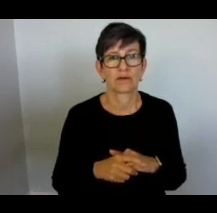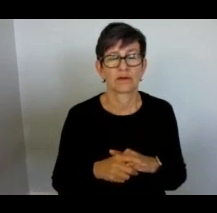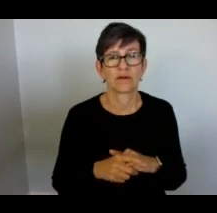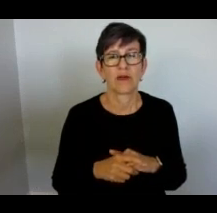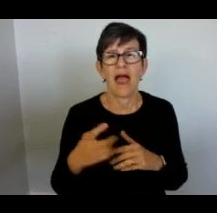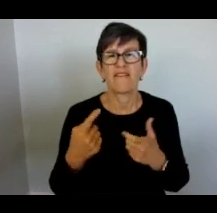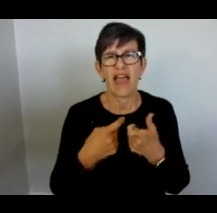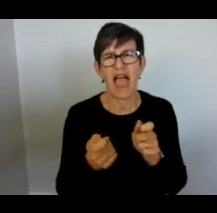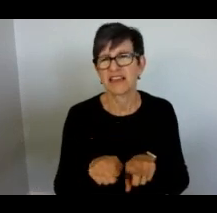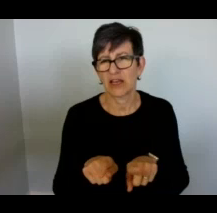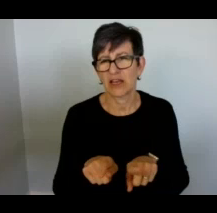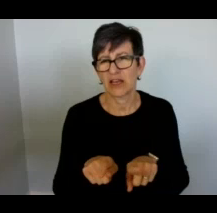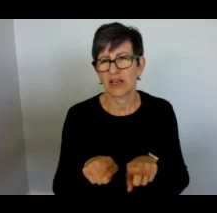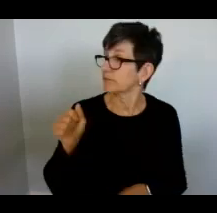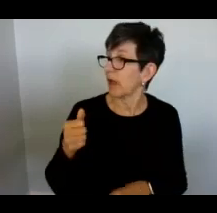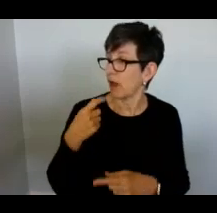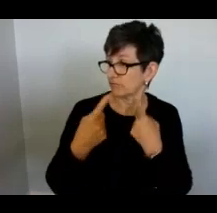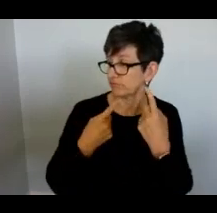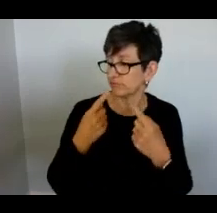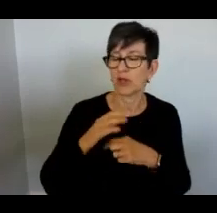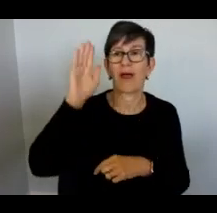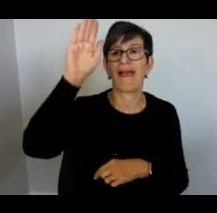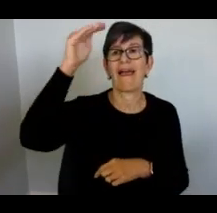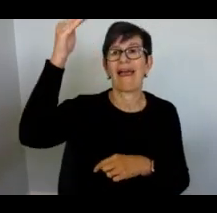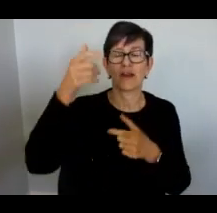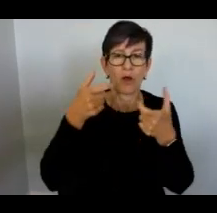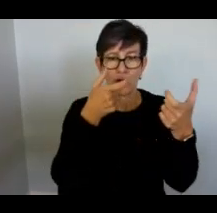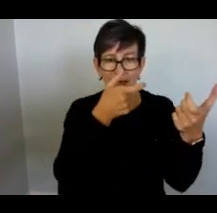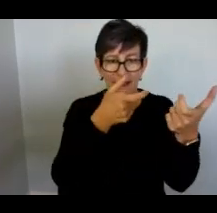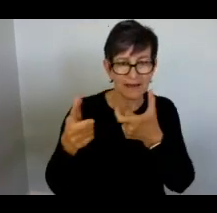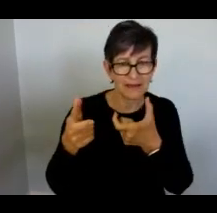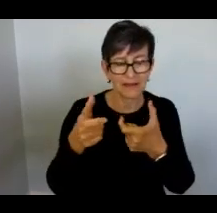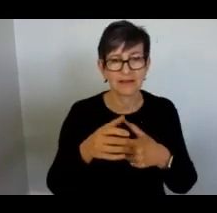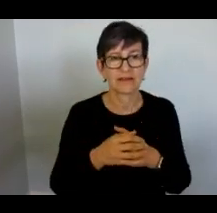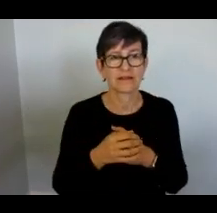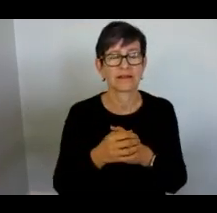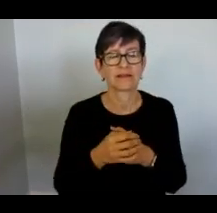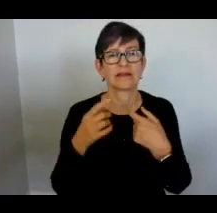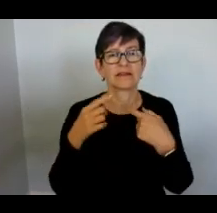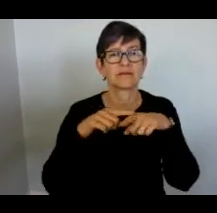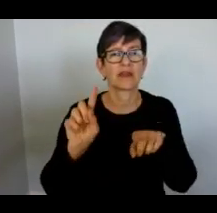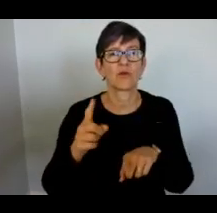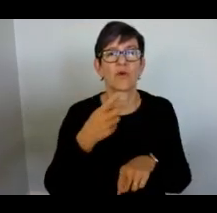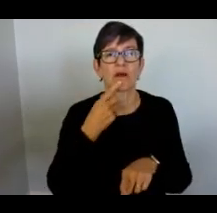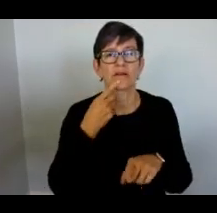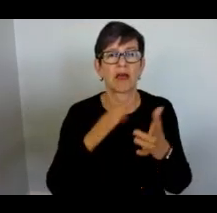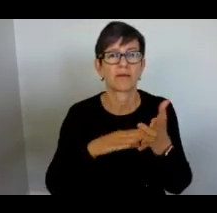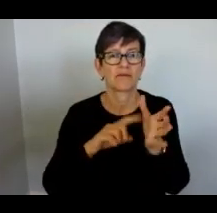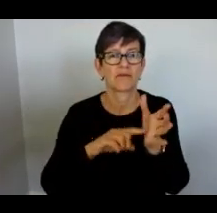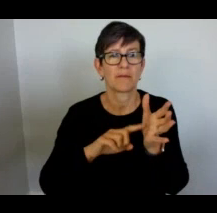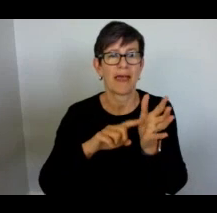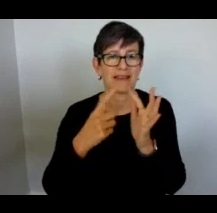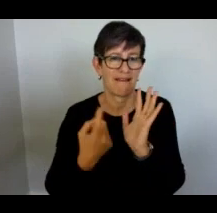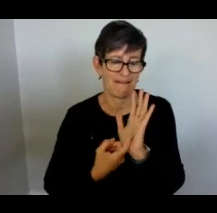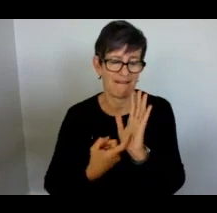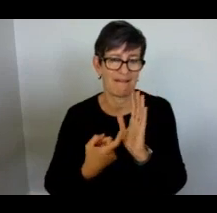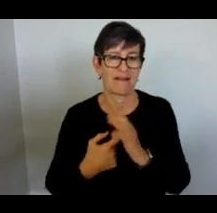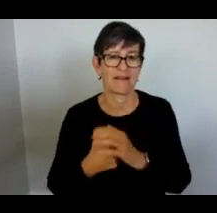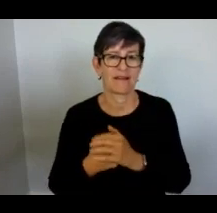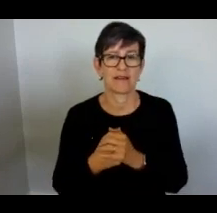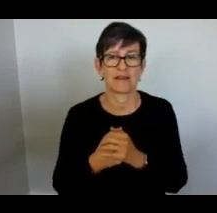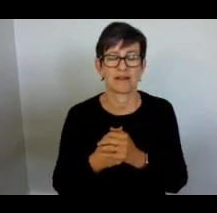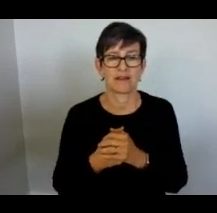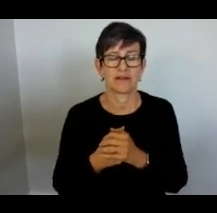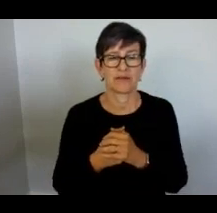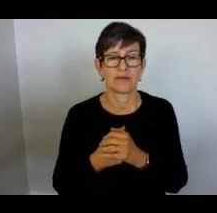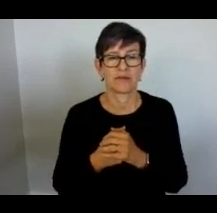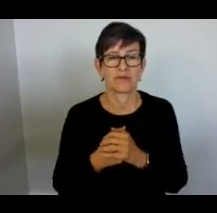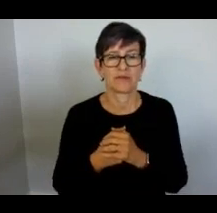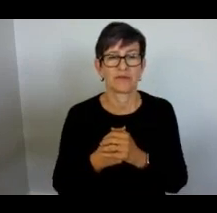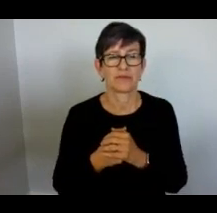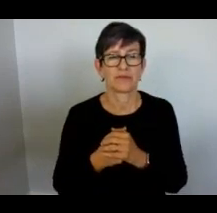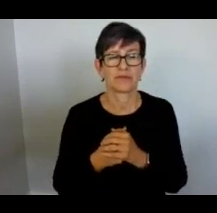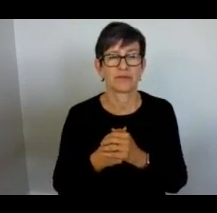Depending on the types of matters that the public guardian is appointed to, the guardians